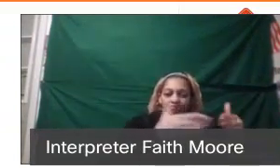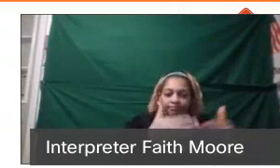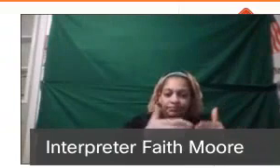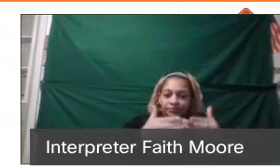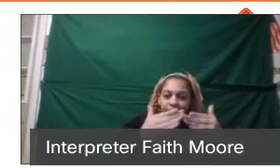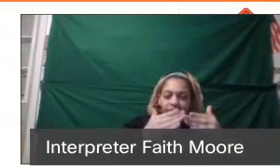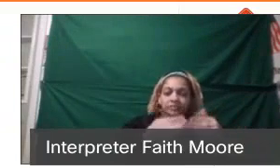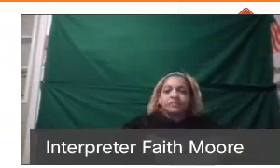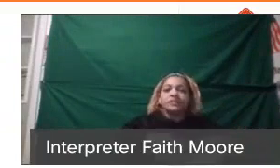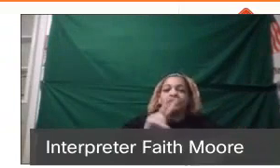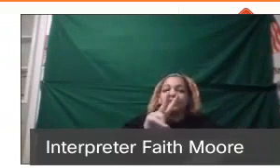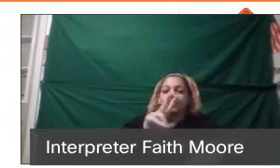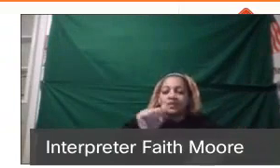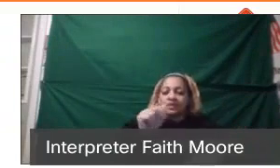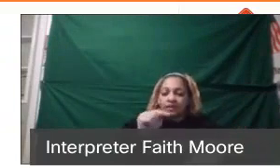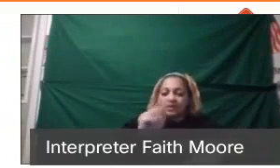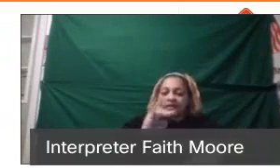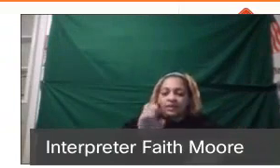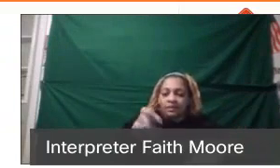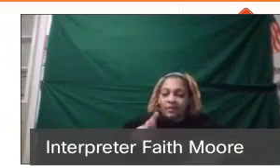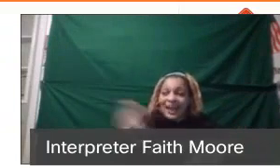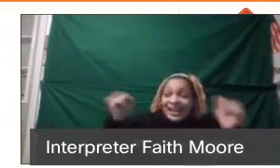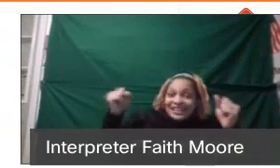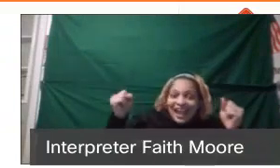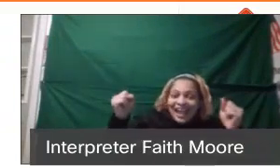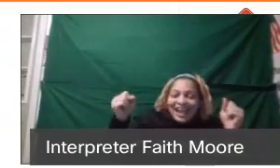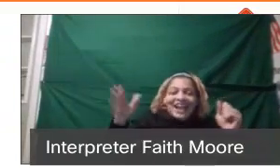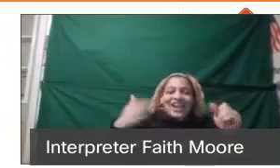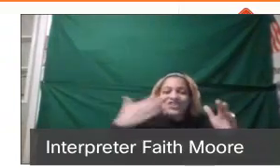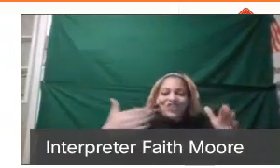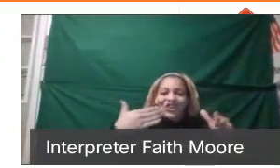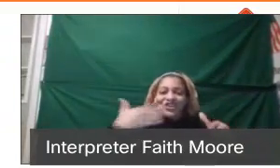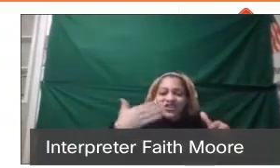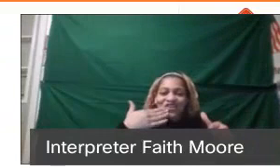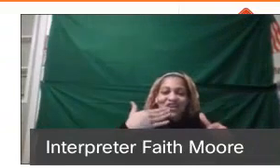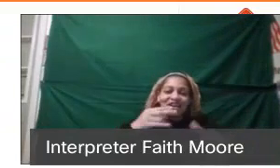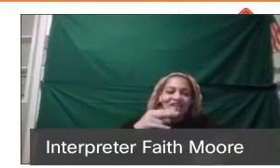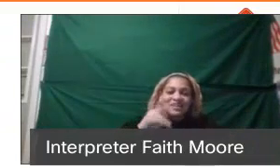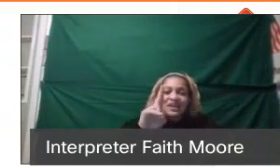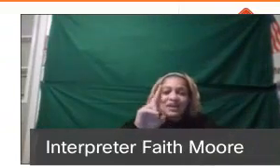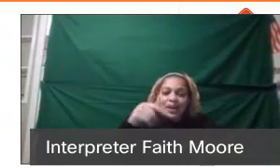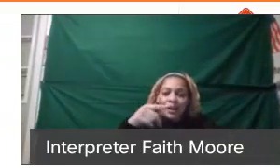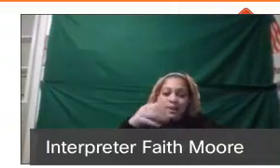Oh, yeah, that's a good upgrade. Thank you very much. I'm sorry you're right.